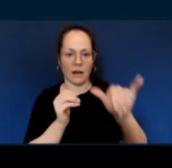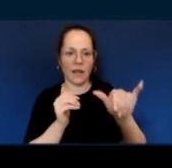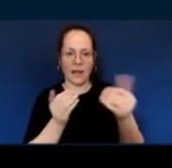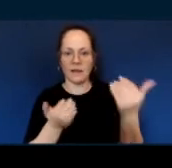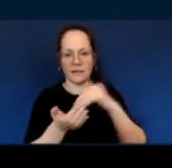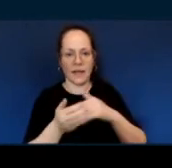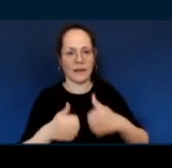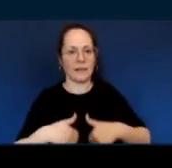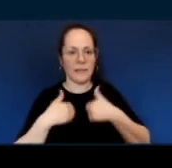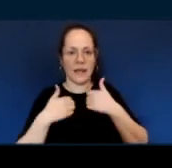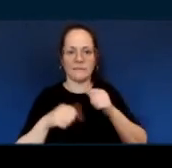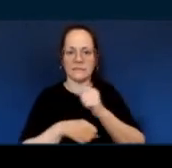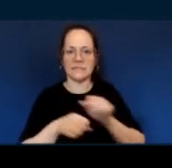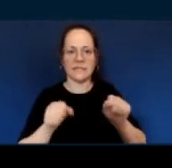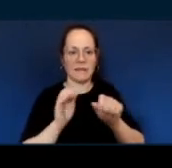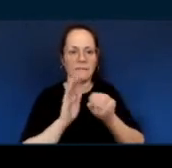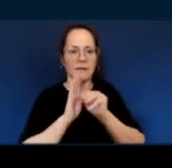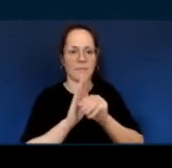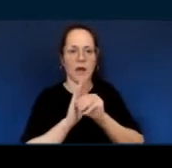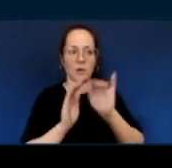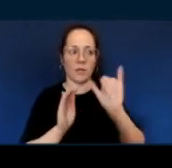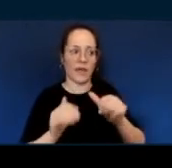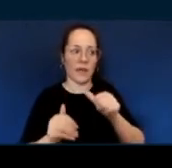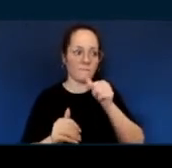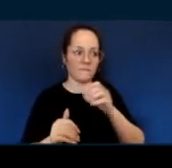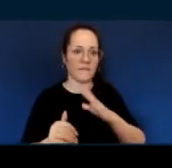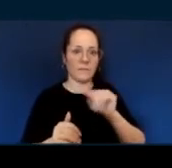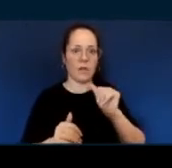THAT THE FEMALE BODY IS A PASSIVE RECIPIENT OF INTIMATE